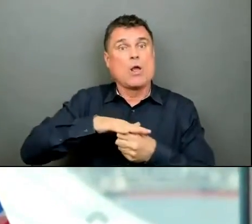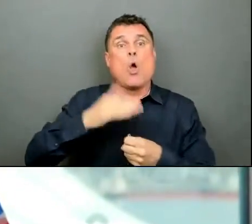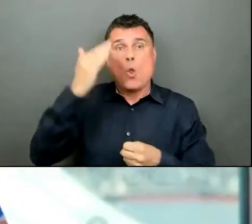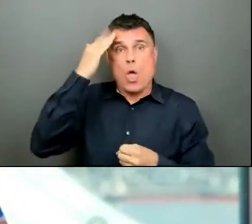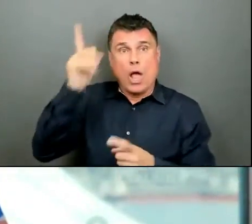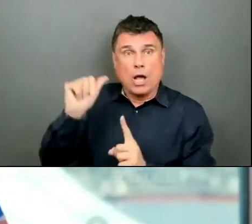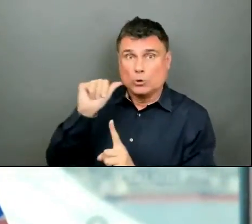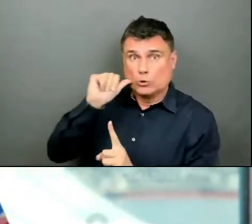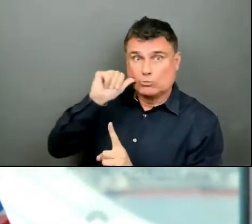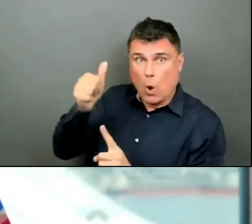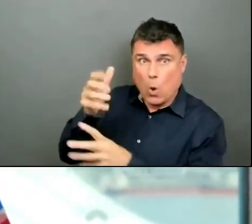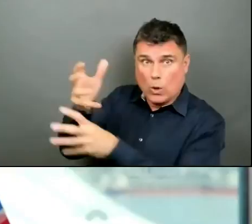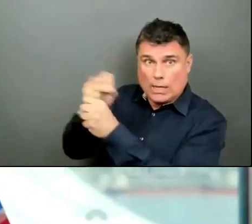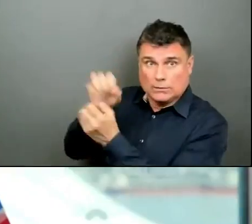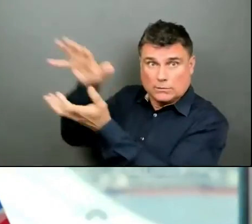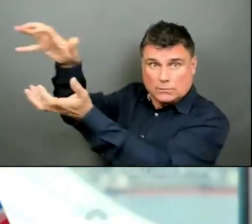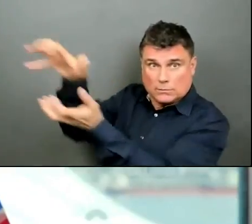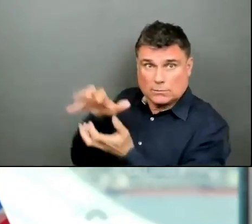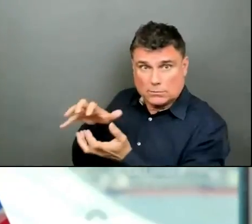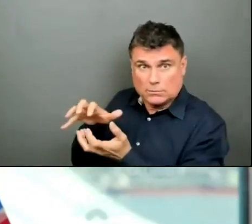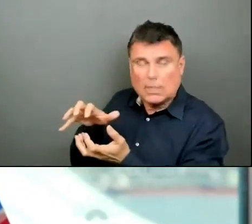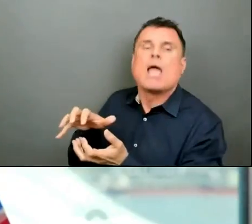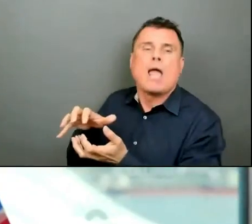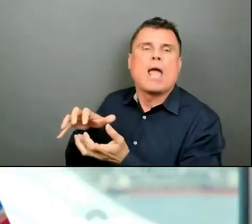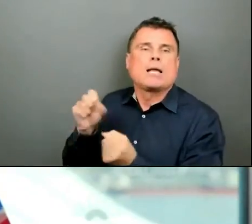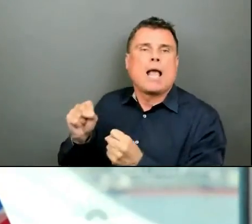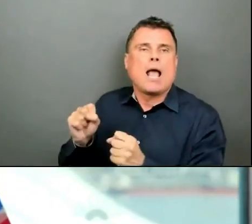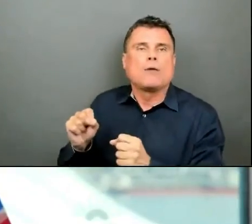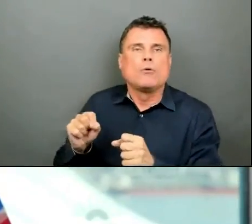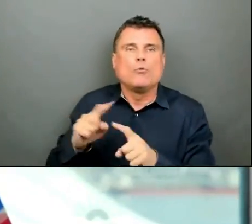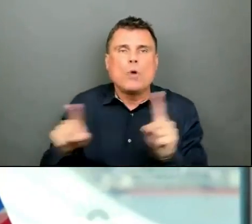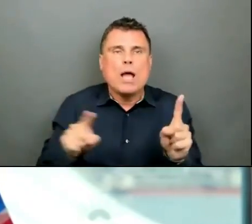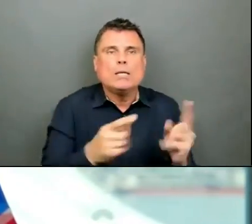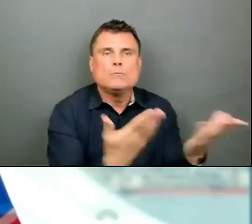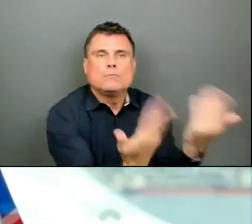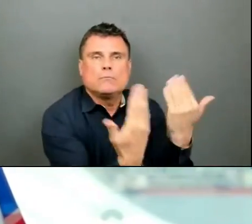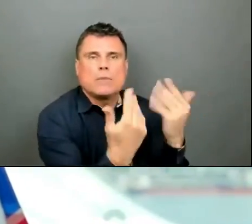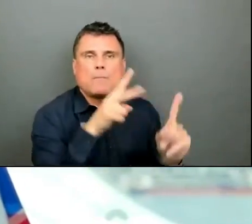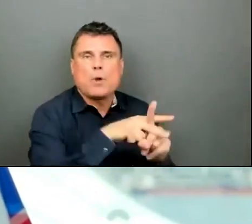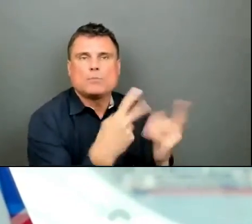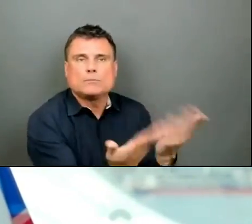know the supply vaccine they'll be getting so they can book in vaccination appointments accordingly?